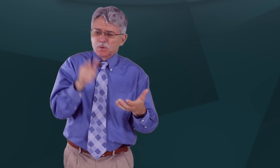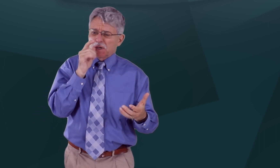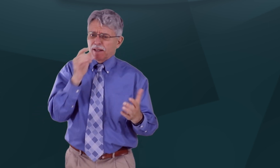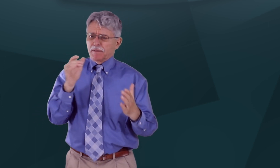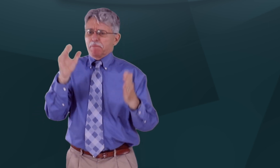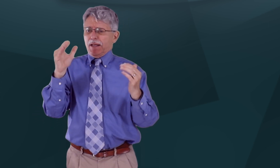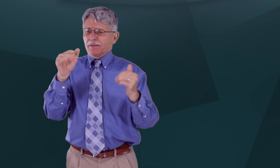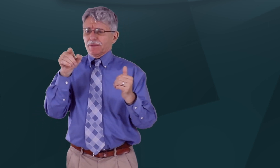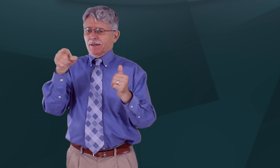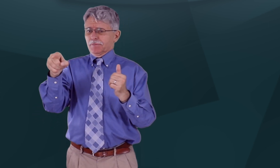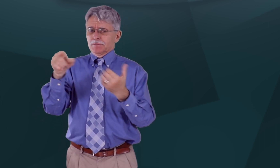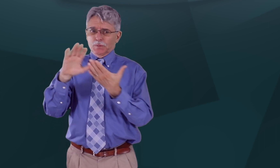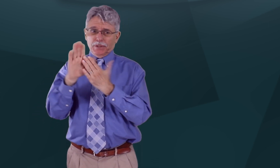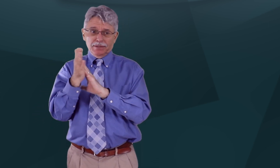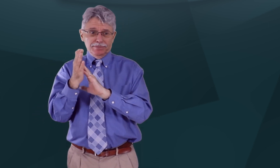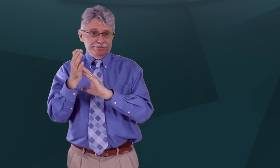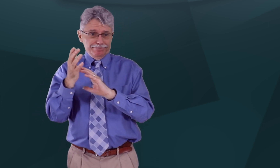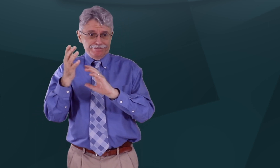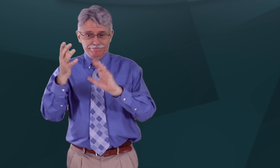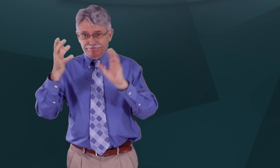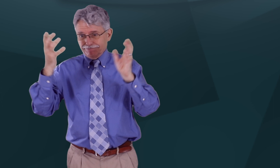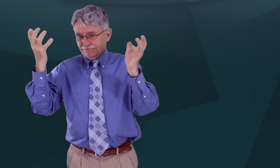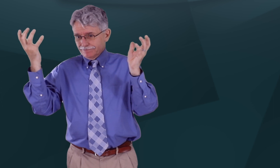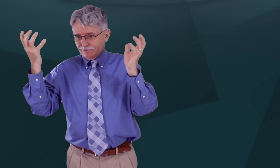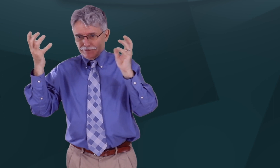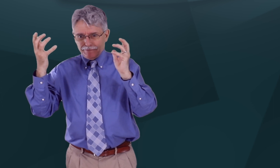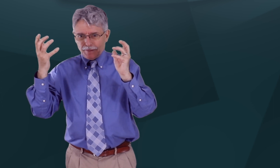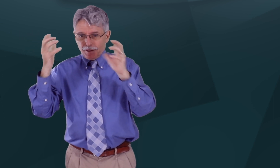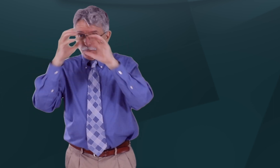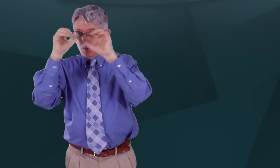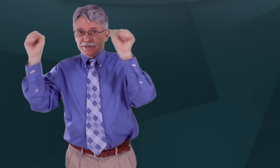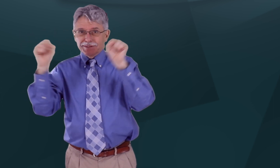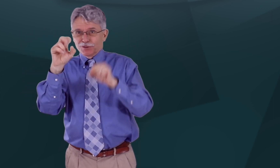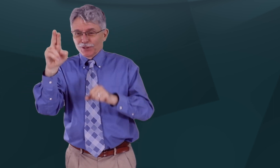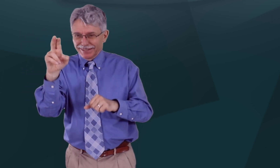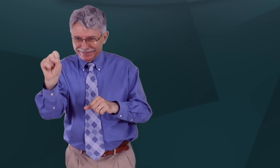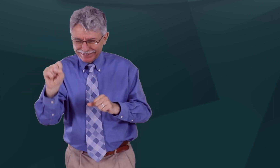and they expect them to become the president of the United States.